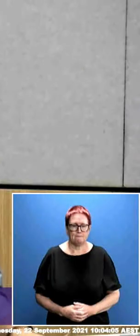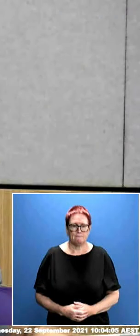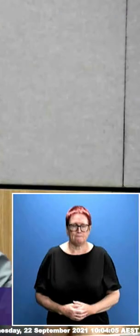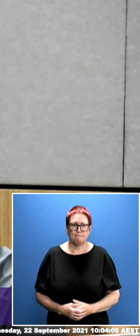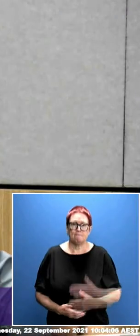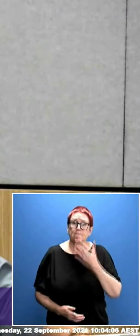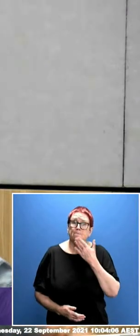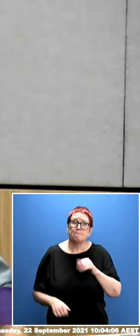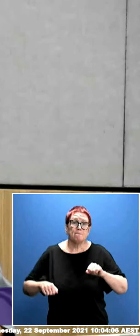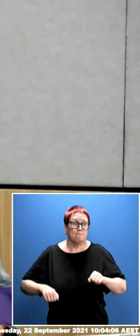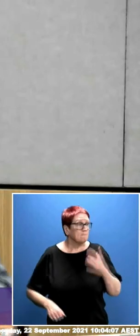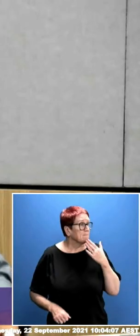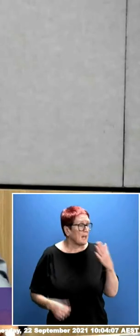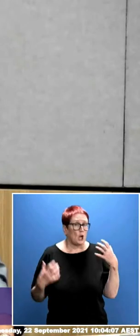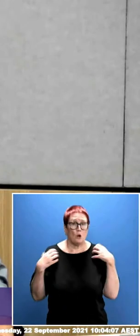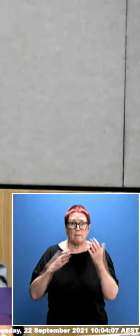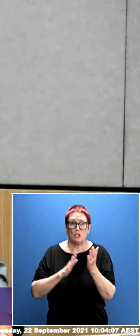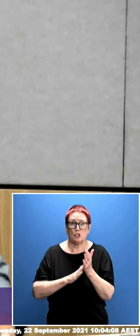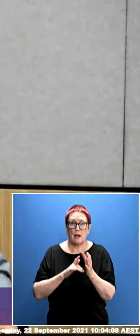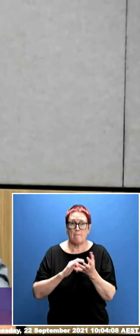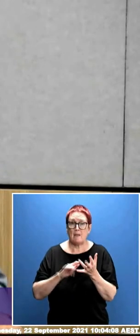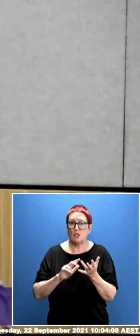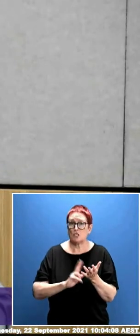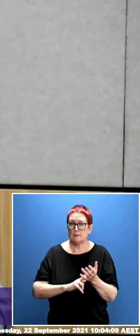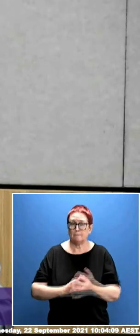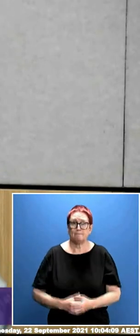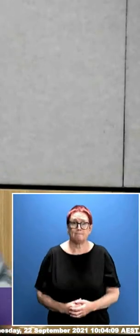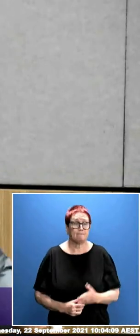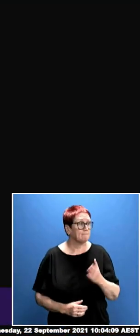Thank you very much, Commissioner Mason. Yes, Mr Crowley.